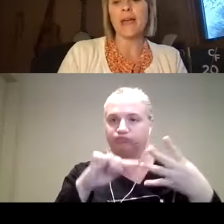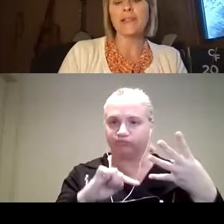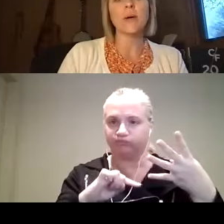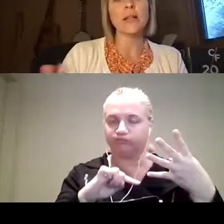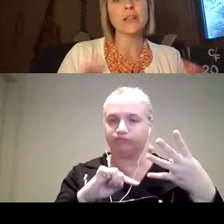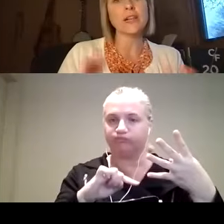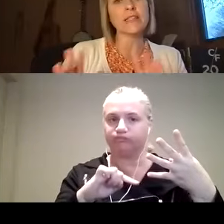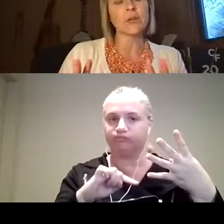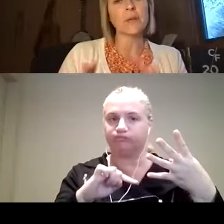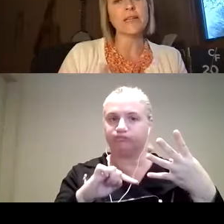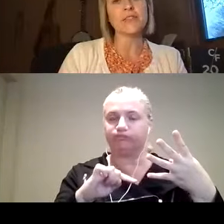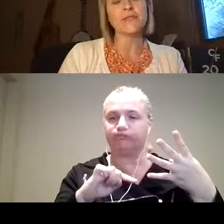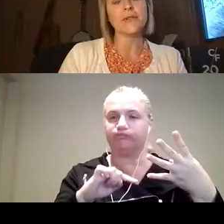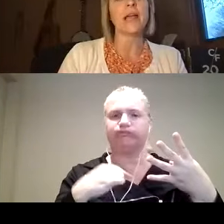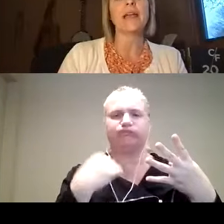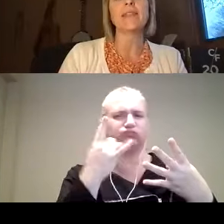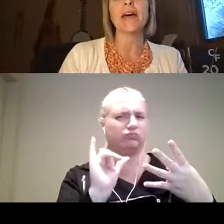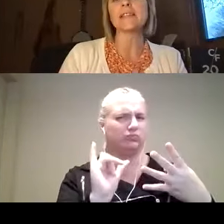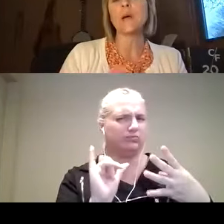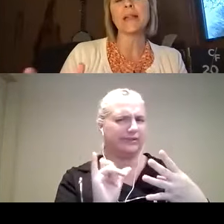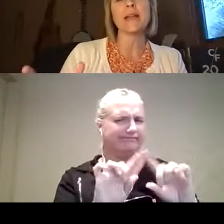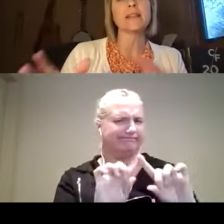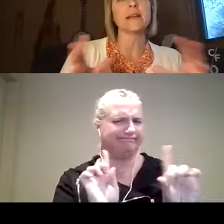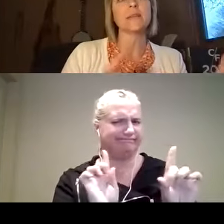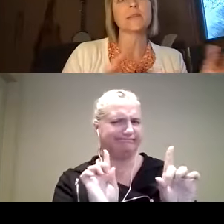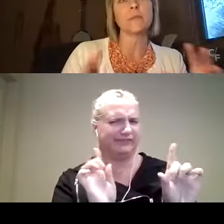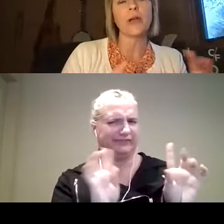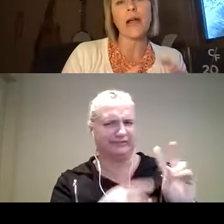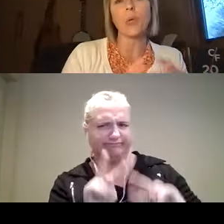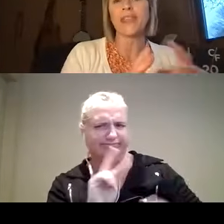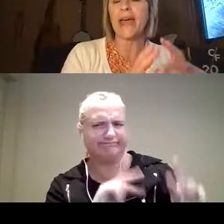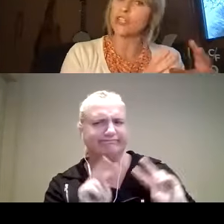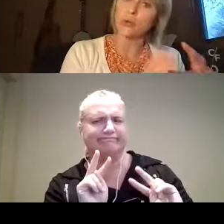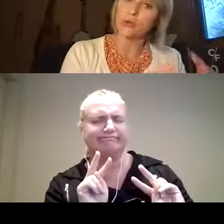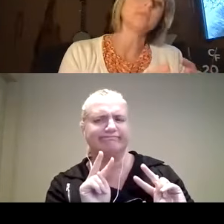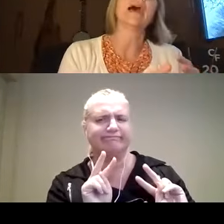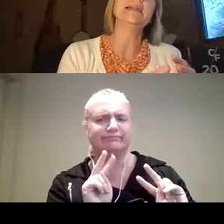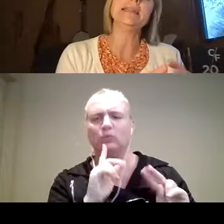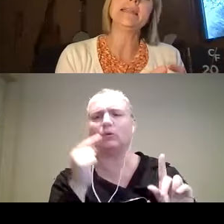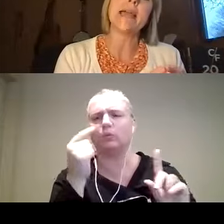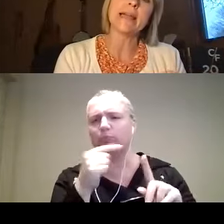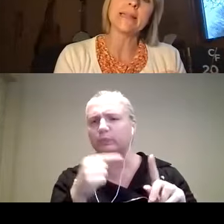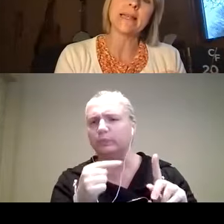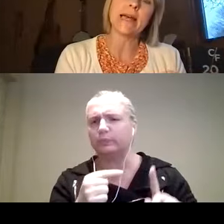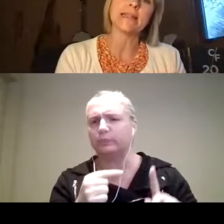And so, it looks a little bit different. And that's why I like to point out what the actual IDEA says